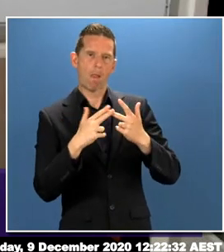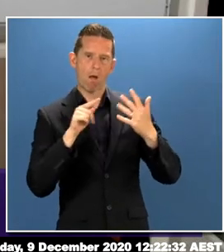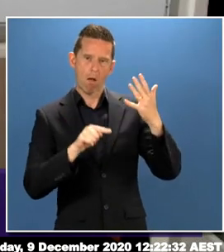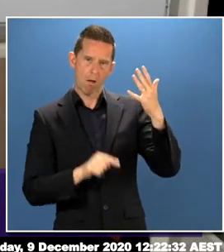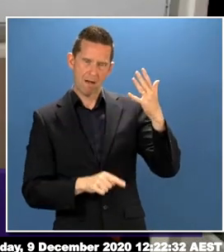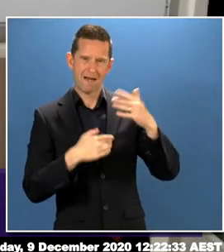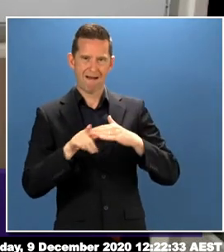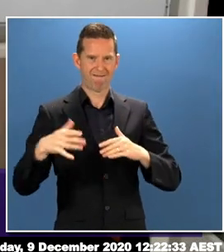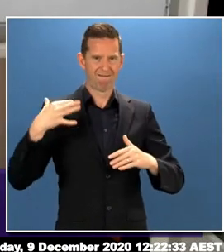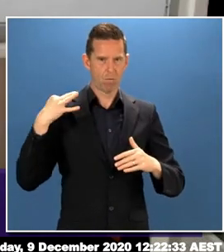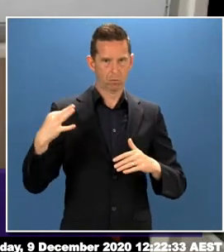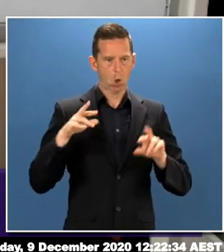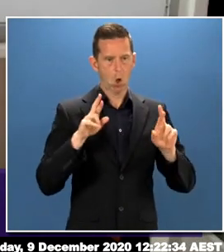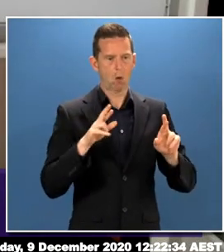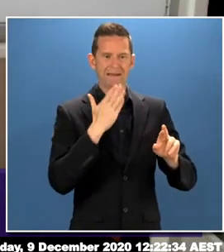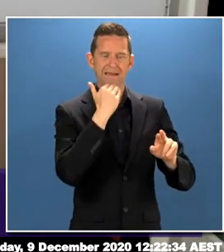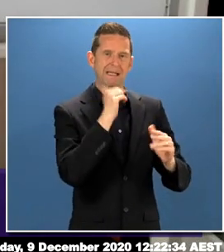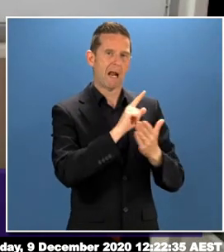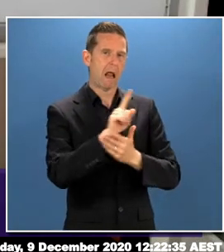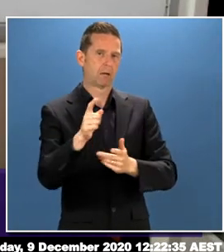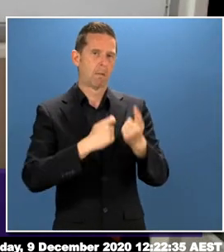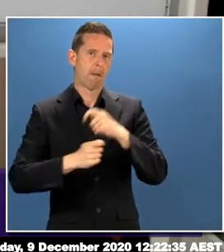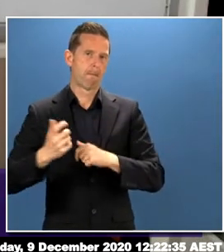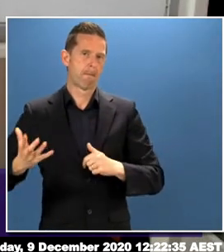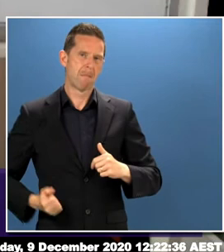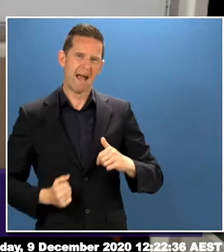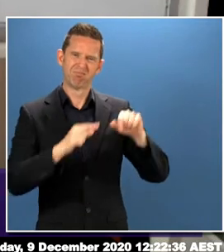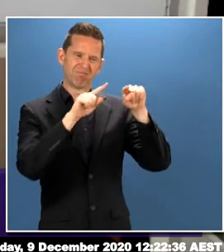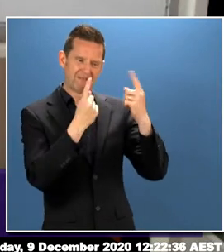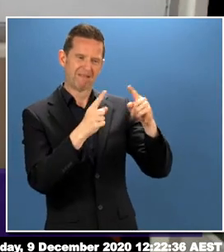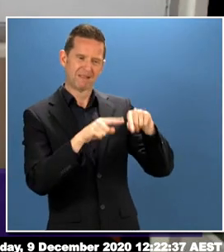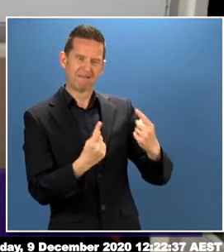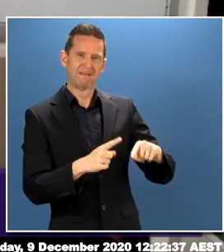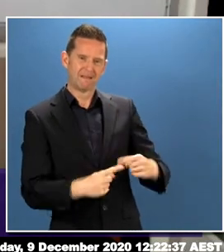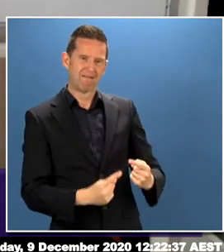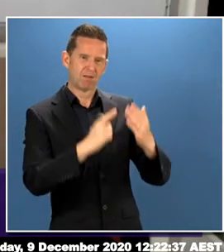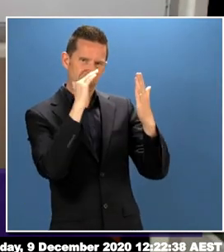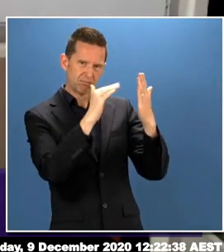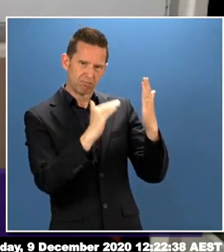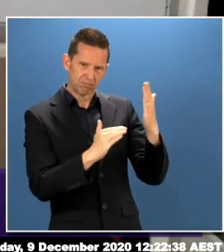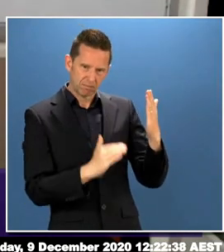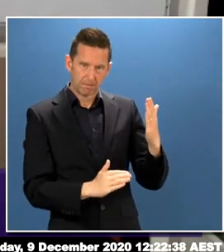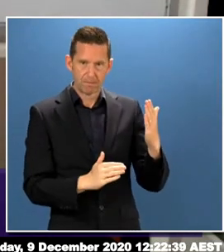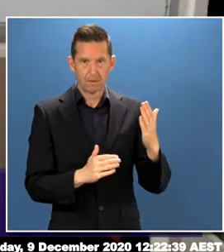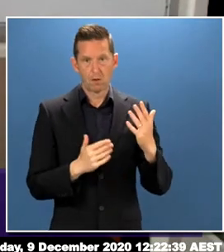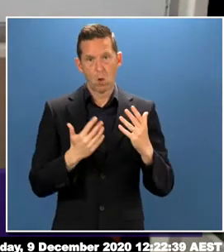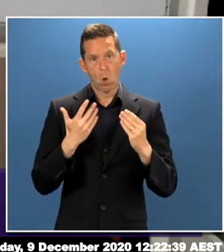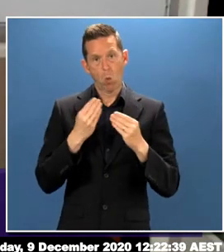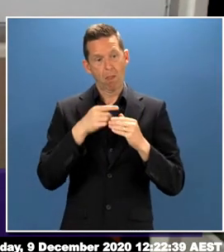with a potential to move to paid employment. Taking that cohort and the question was asked